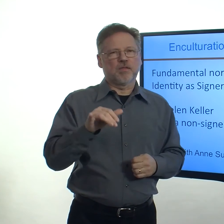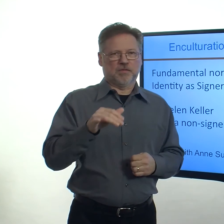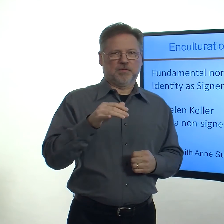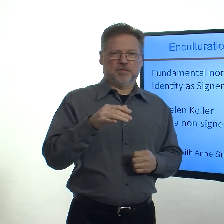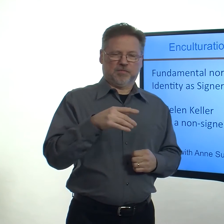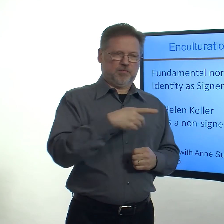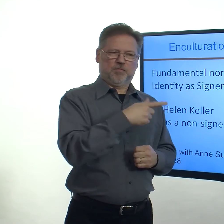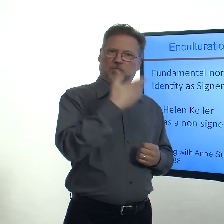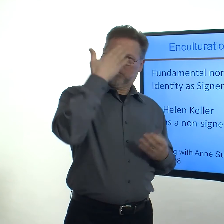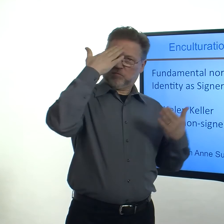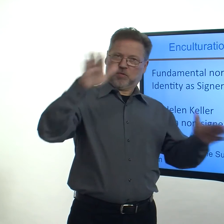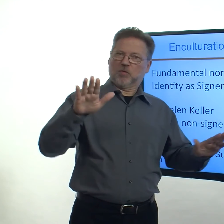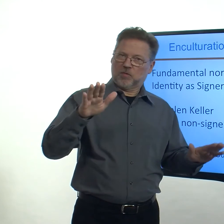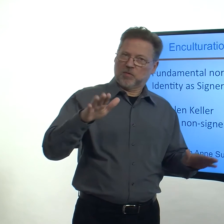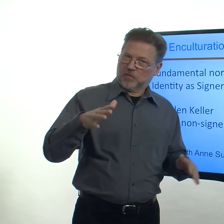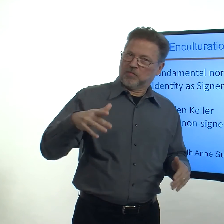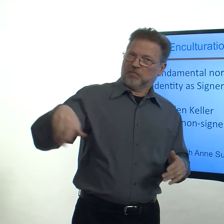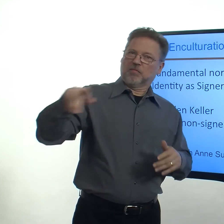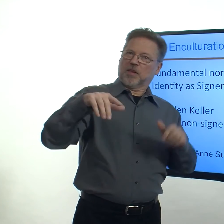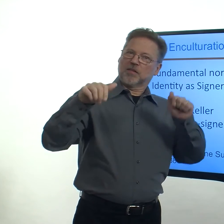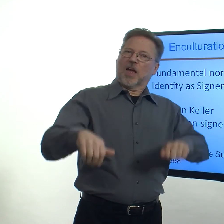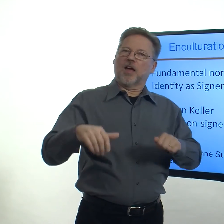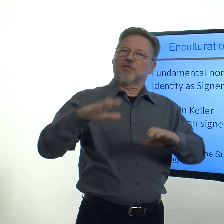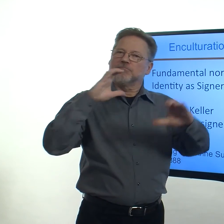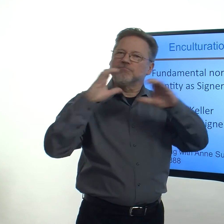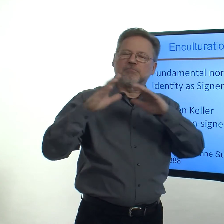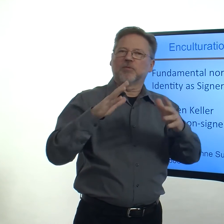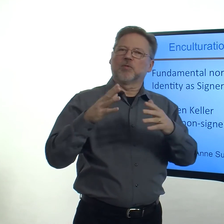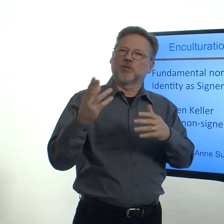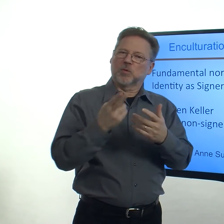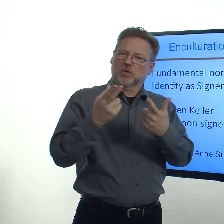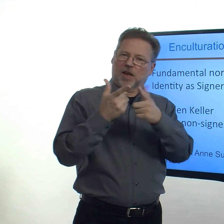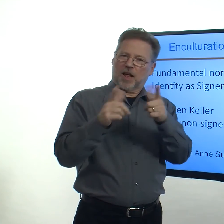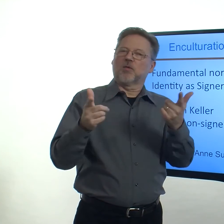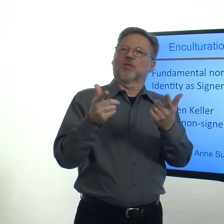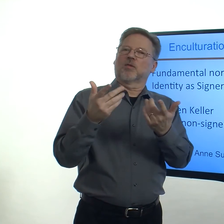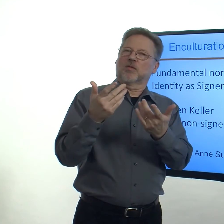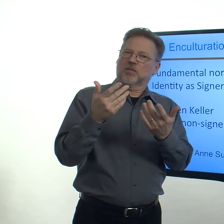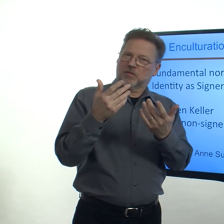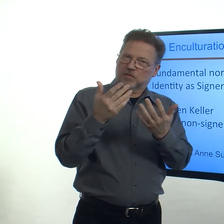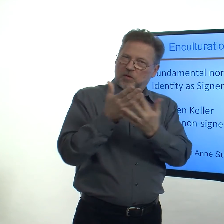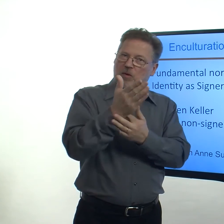And by that, I mean she didn’t know that there were people out there who could perceive